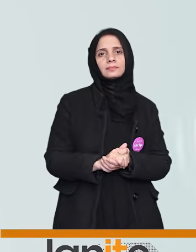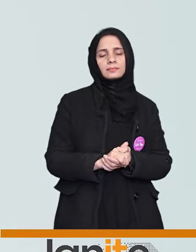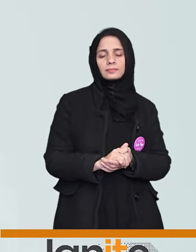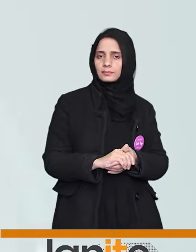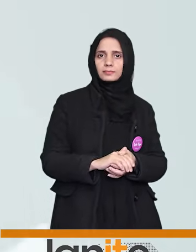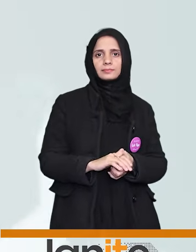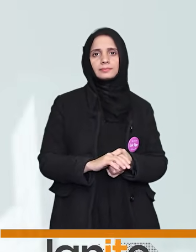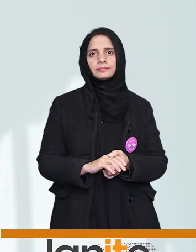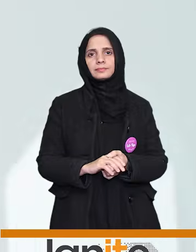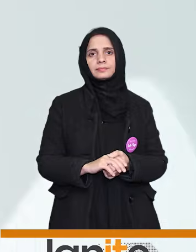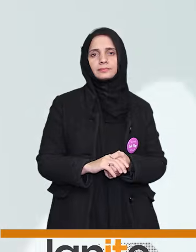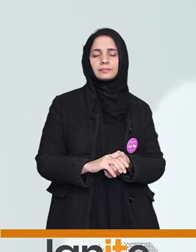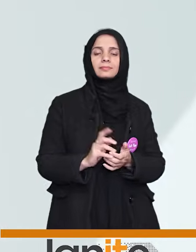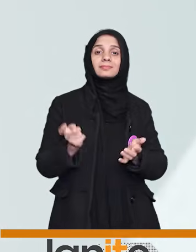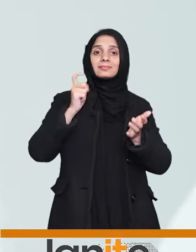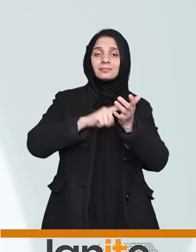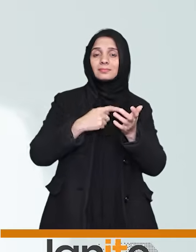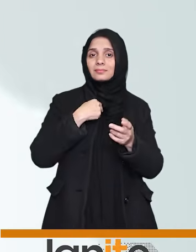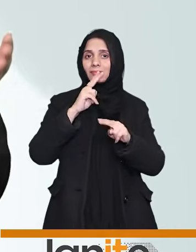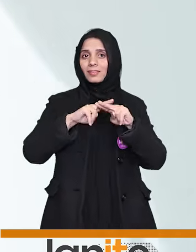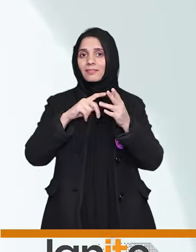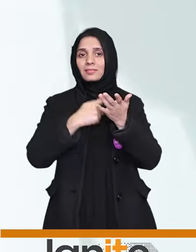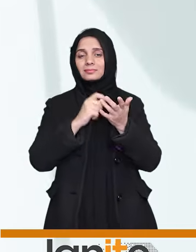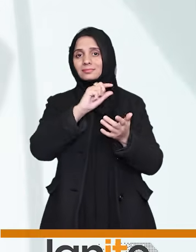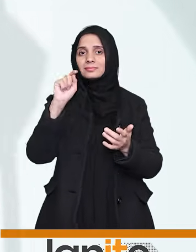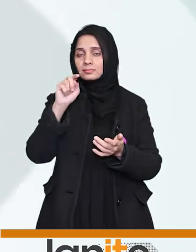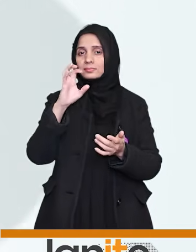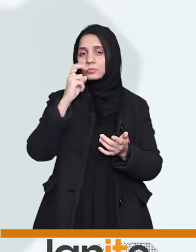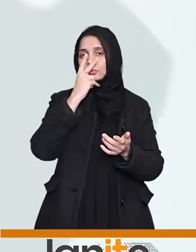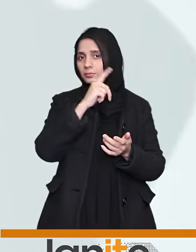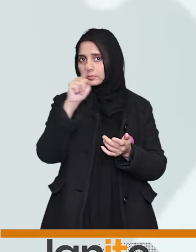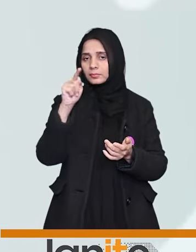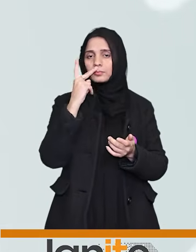So, next time when I come to freelancer.com it automatically is suggesting me